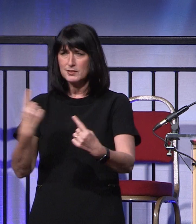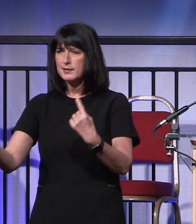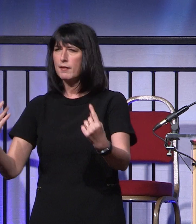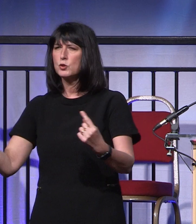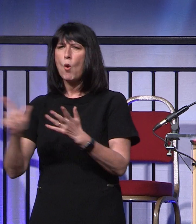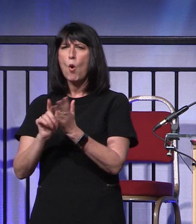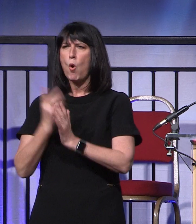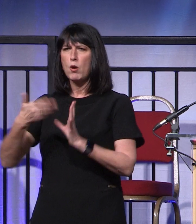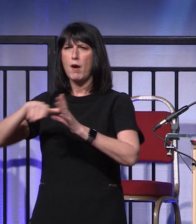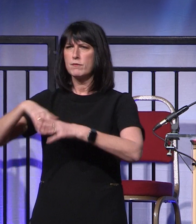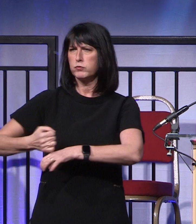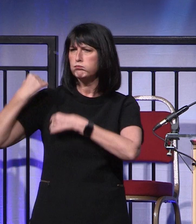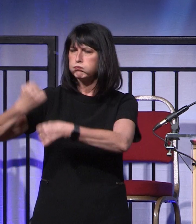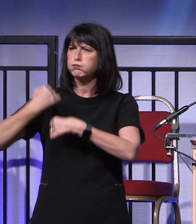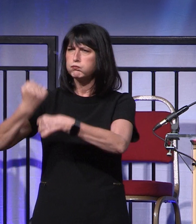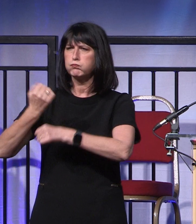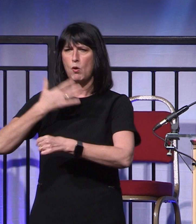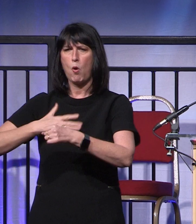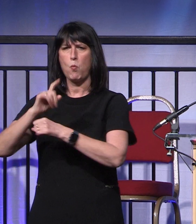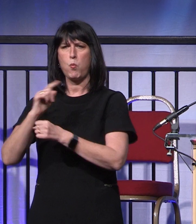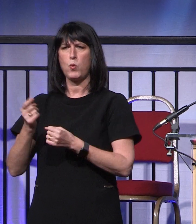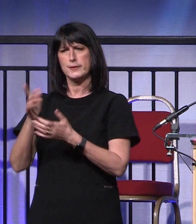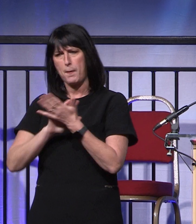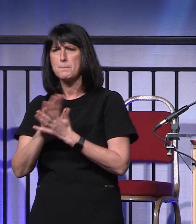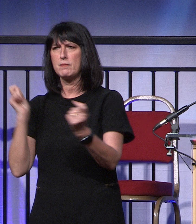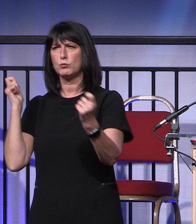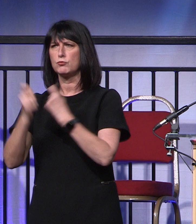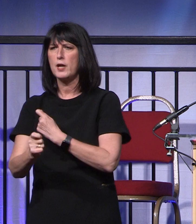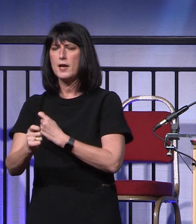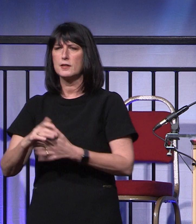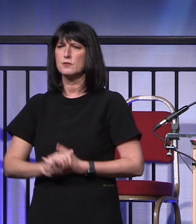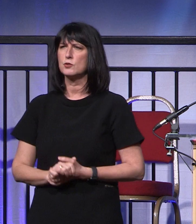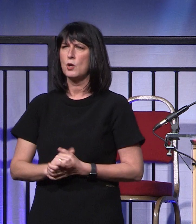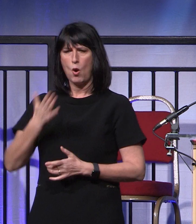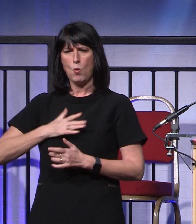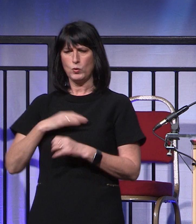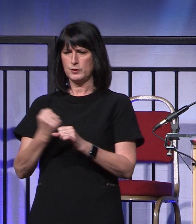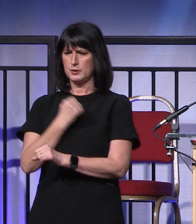that help create meaningful change and truly make life better for students